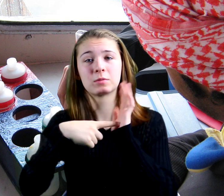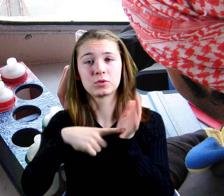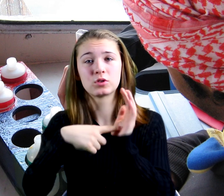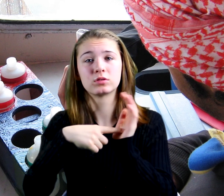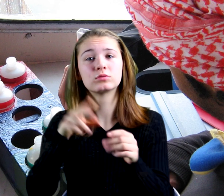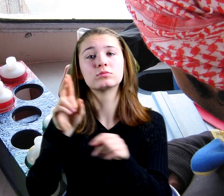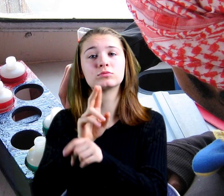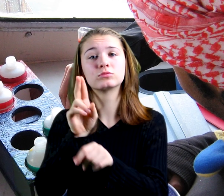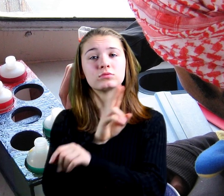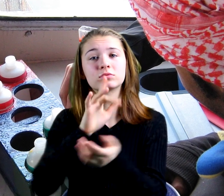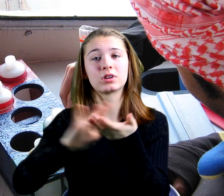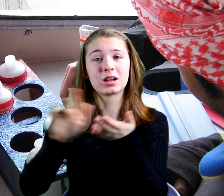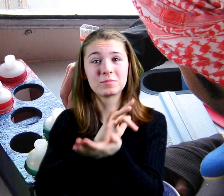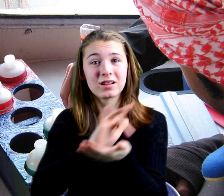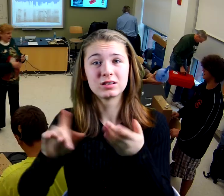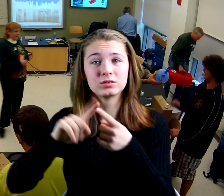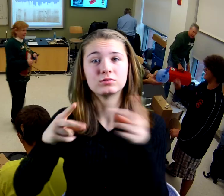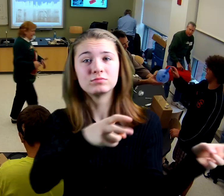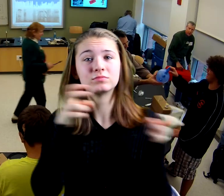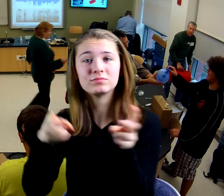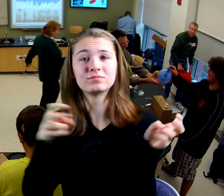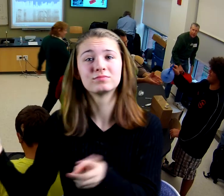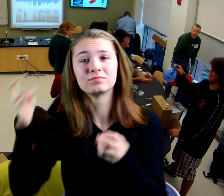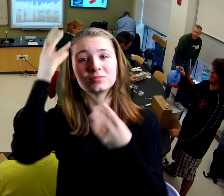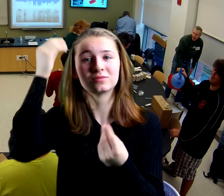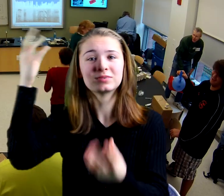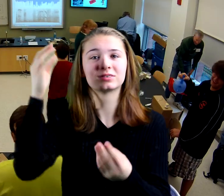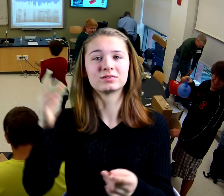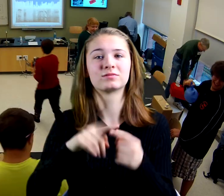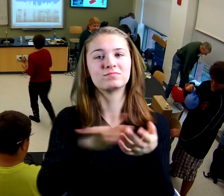tablets in real time to record our findings so that